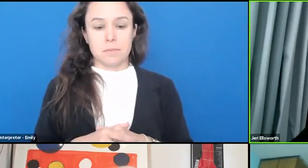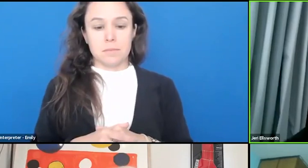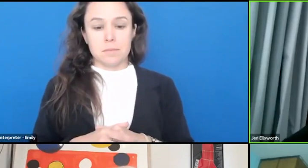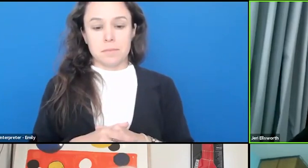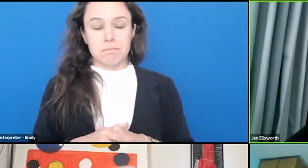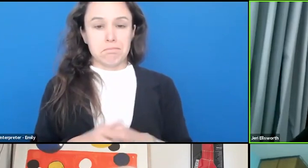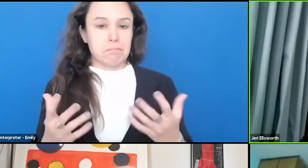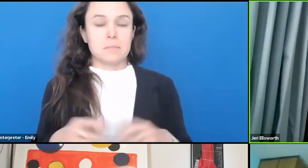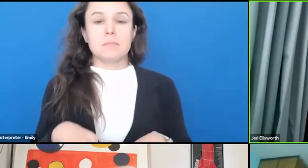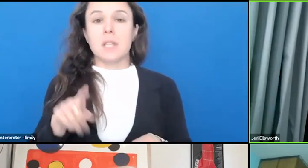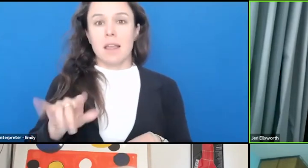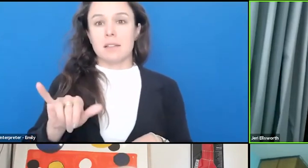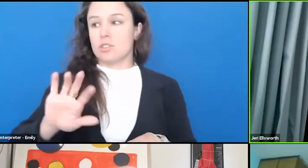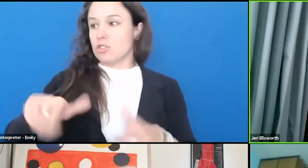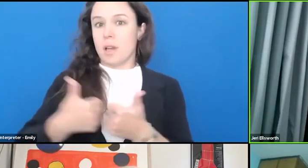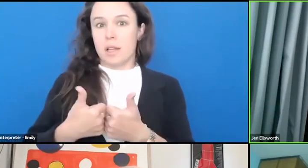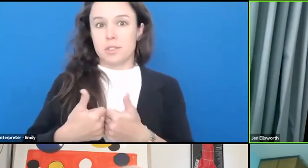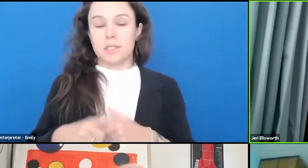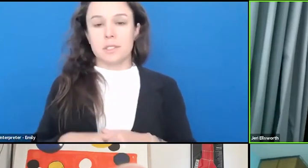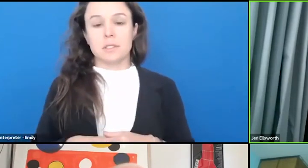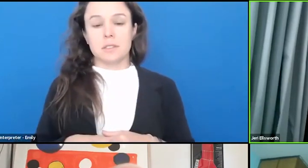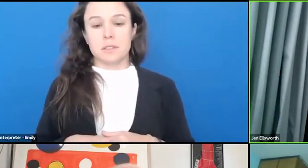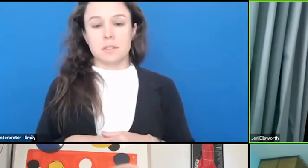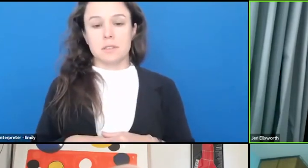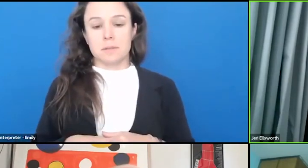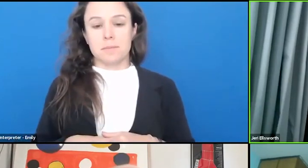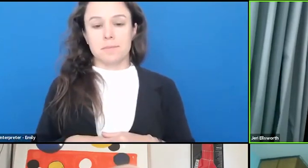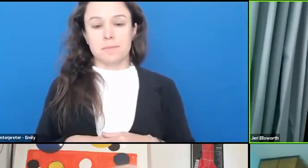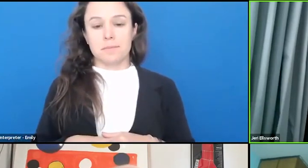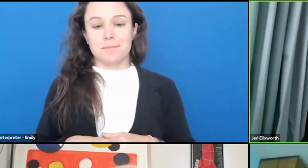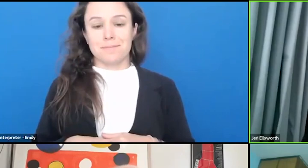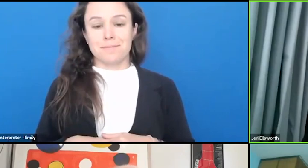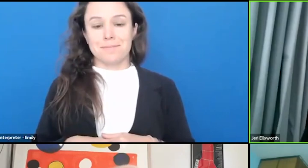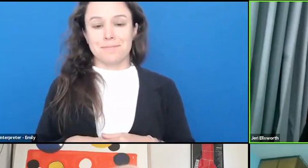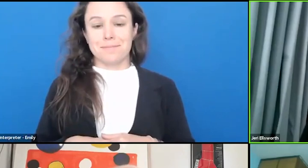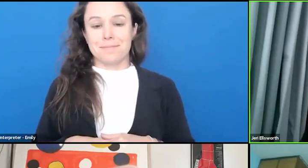really challenging. You start making you know to challenge your challenge to challenge your point,